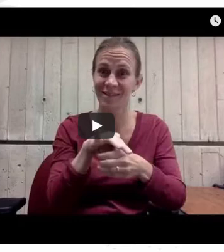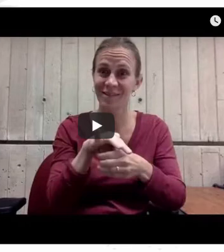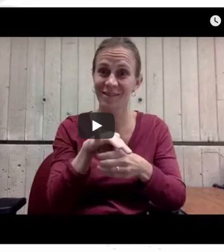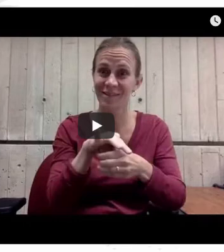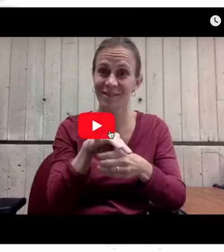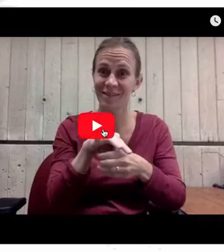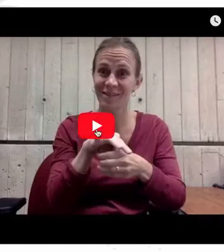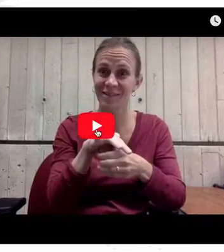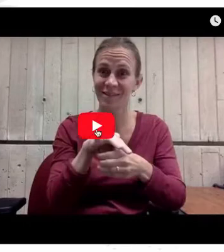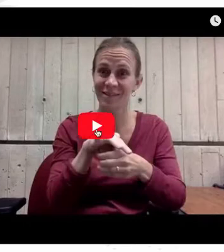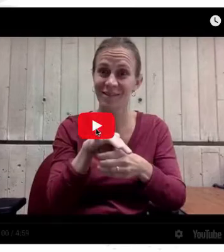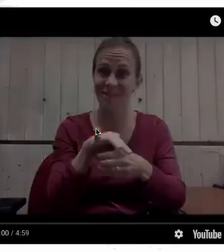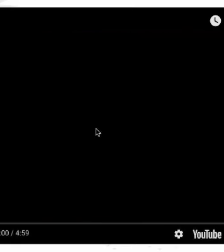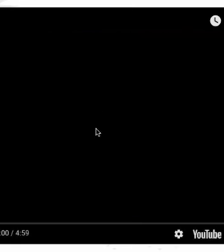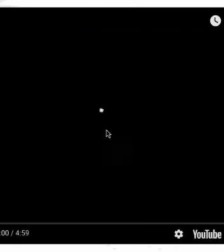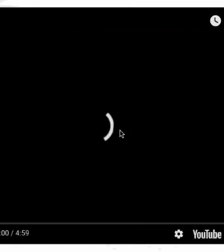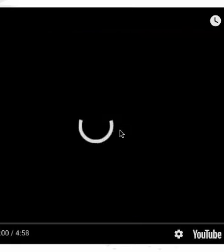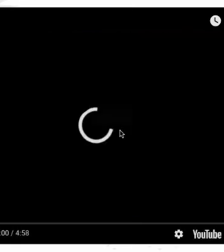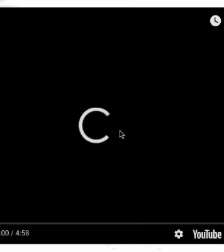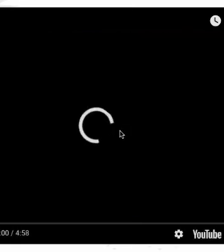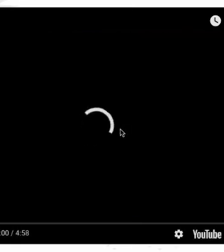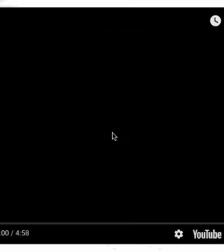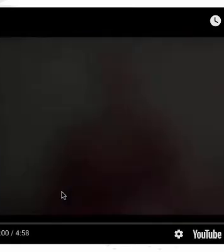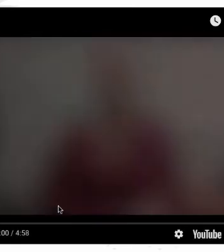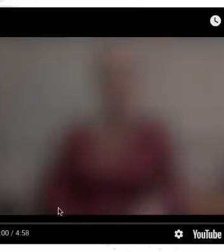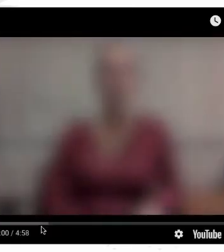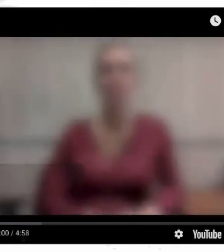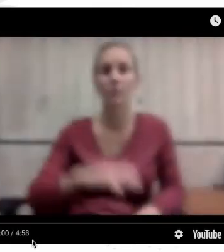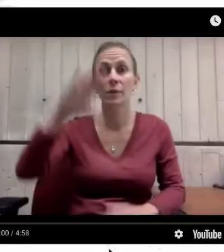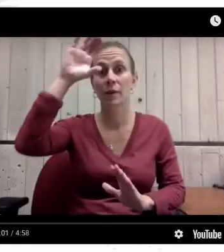So, they can click on and watch the video.